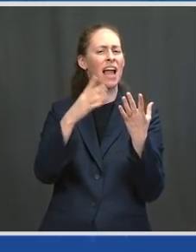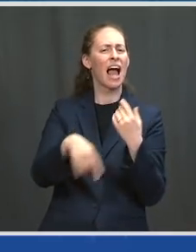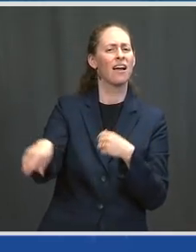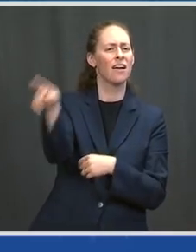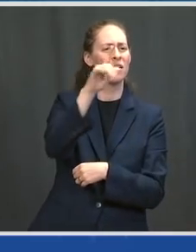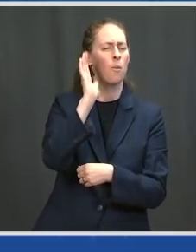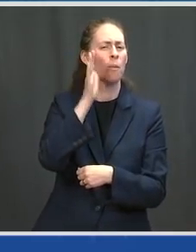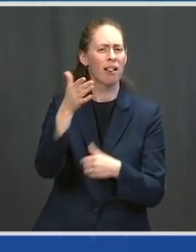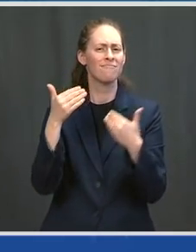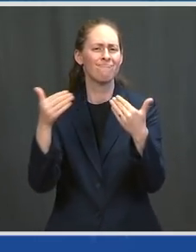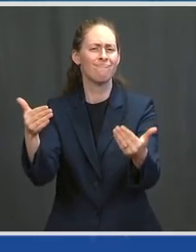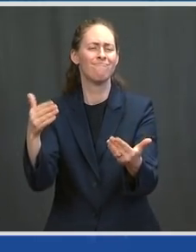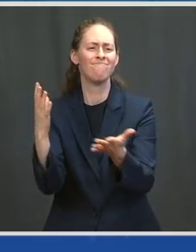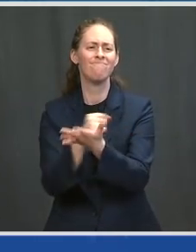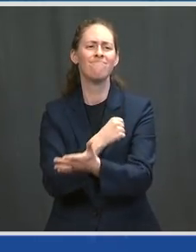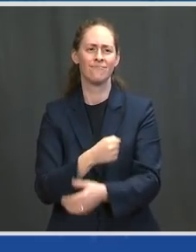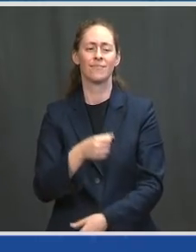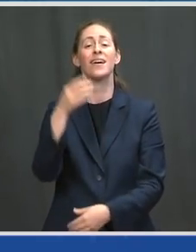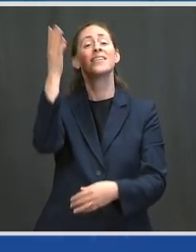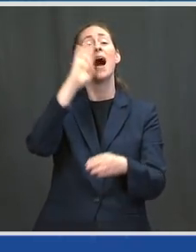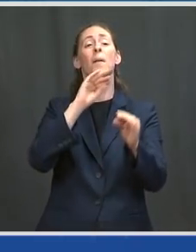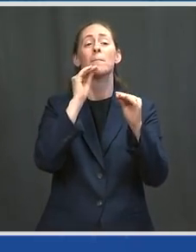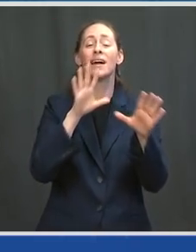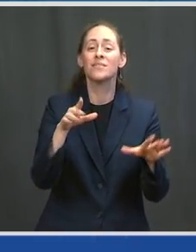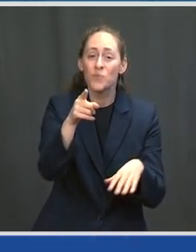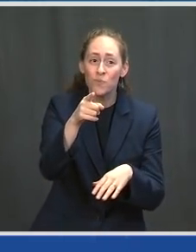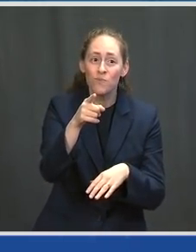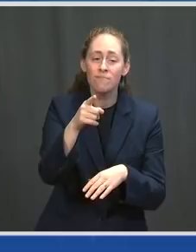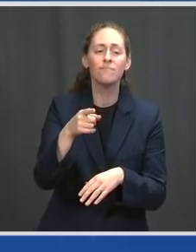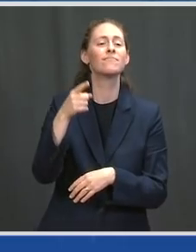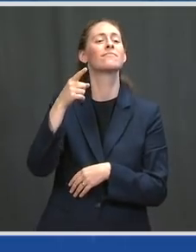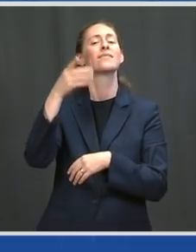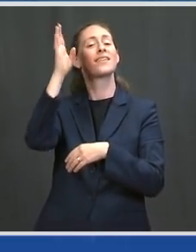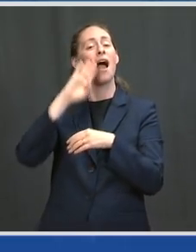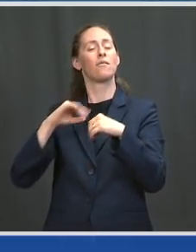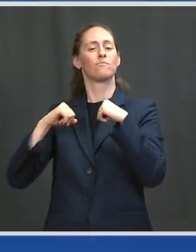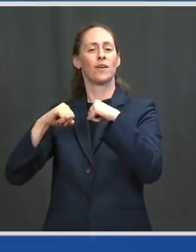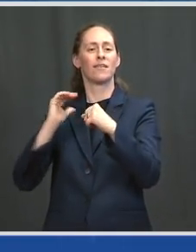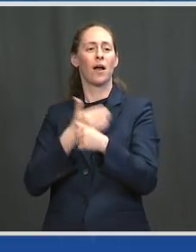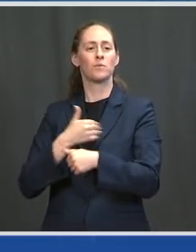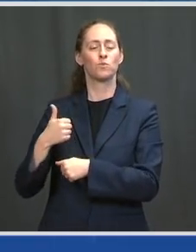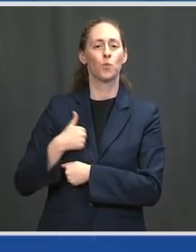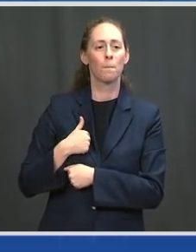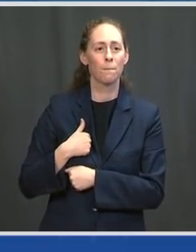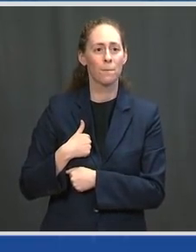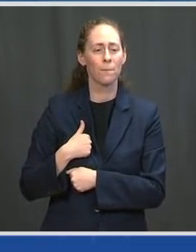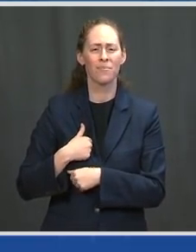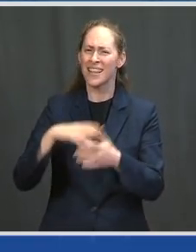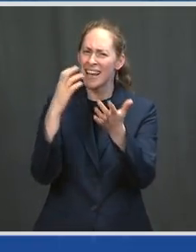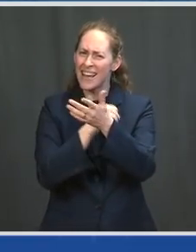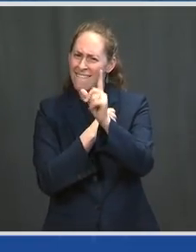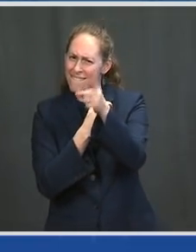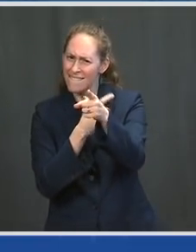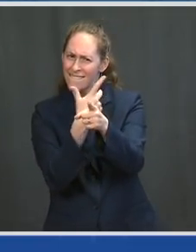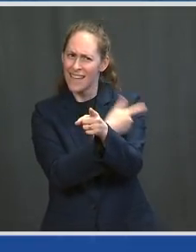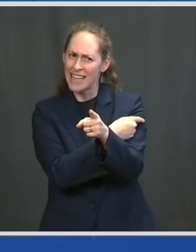So may God bless you all. And may God protect our troops. And if you've been vaccinated, you don't have to wear this outside around people